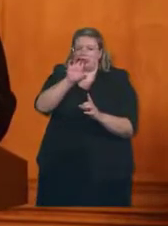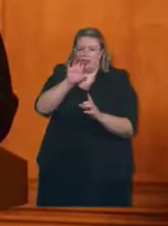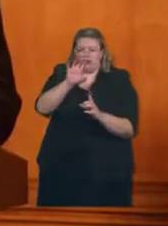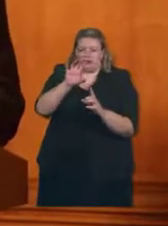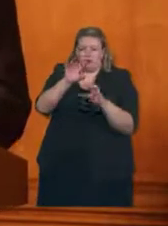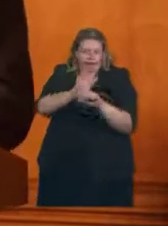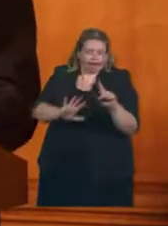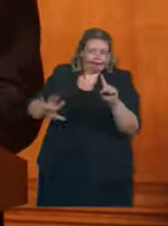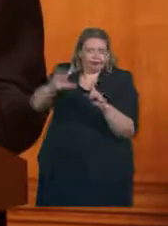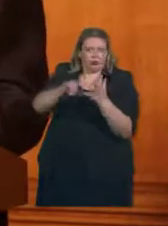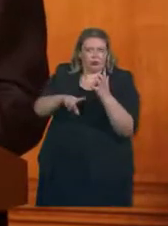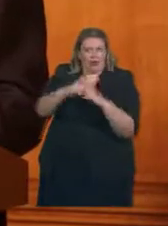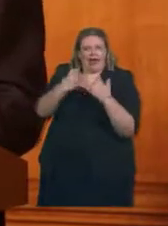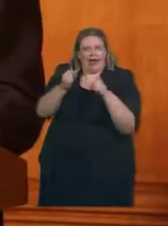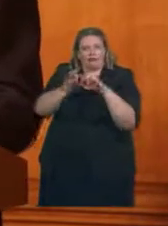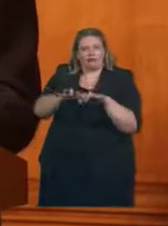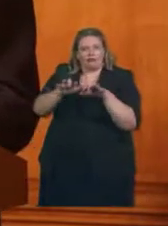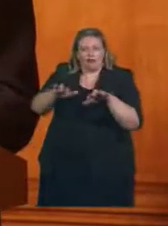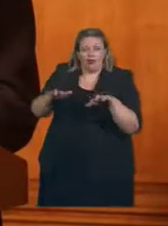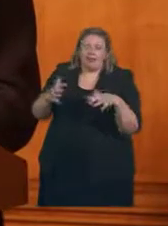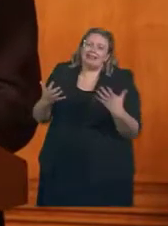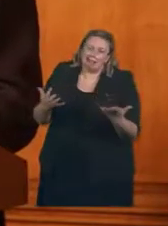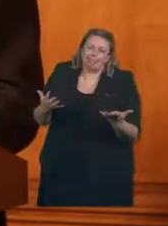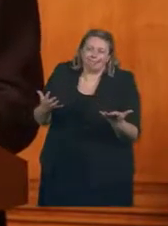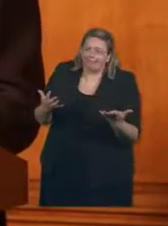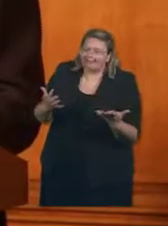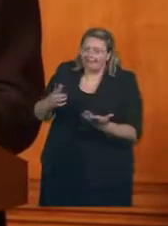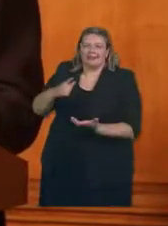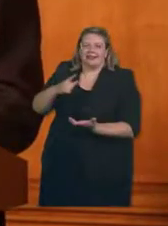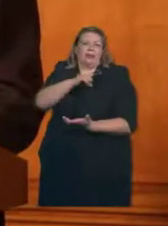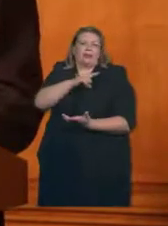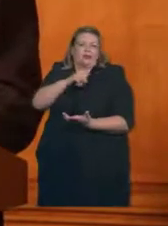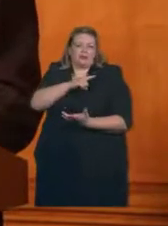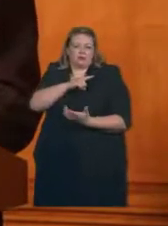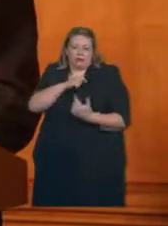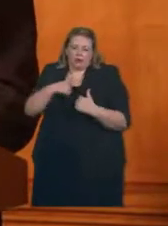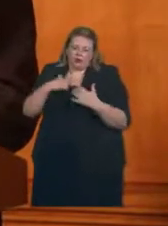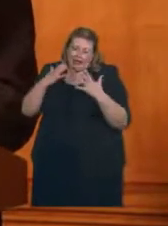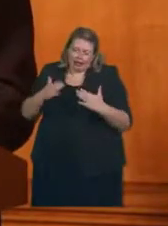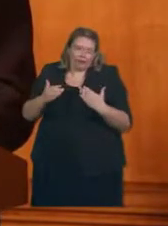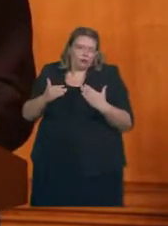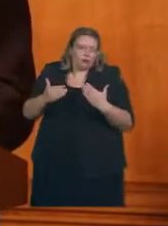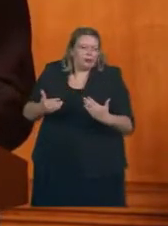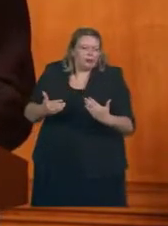we need to go on to act We're gonna end the animation at that stage please